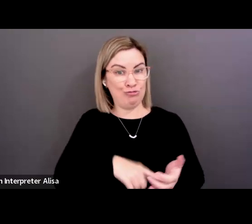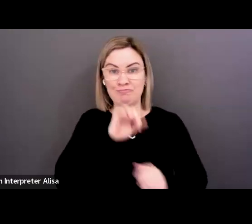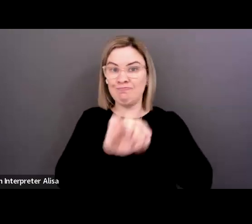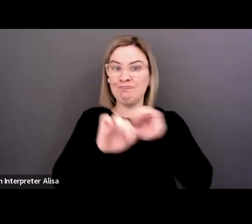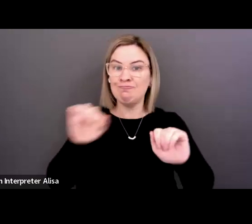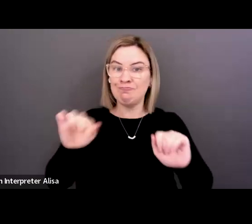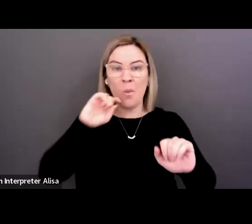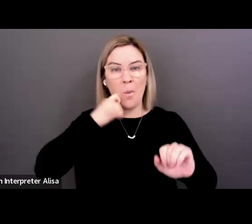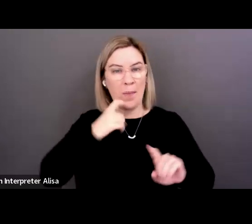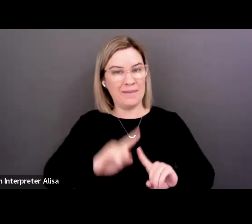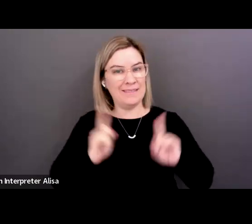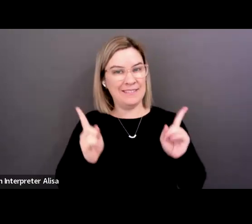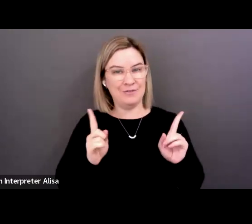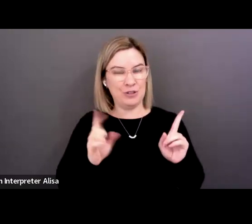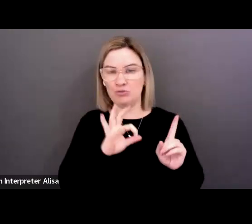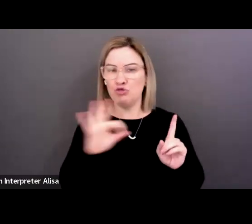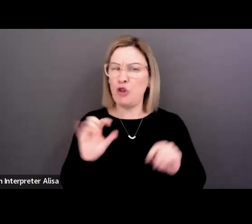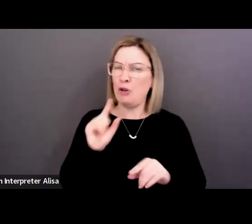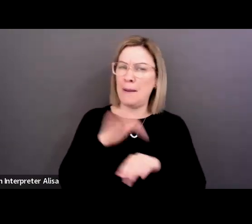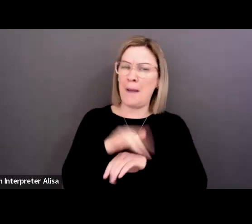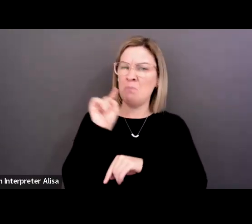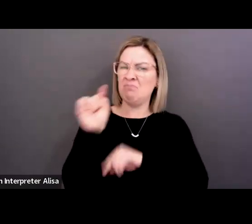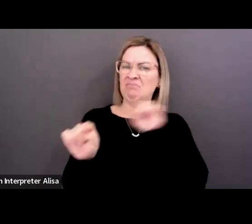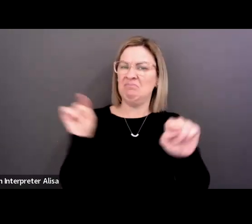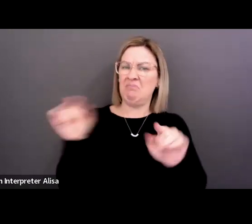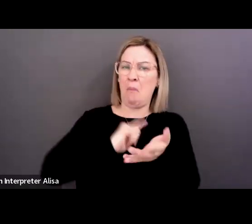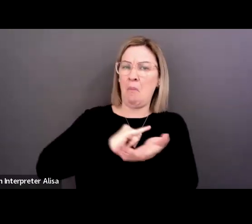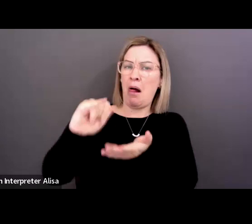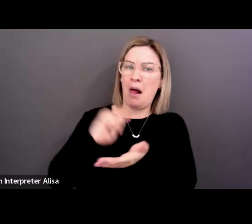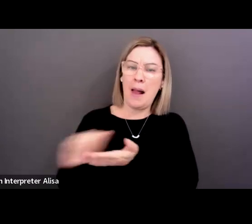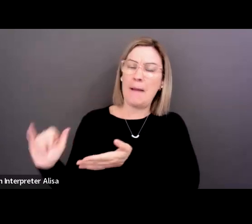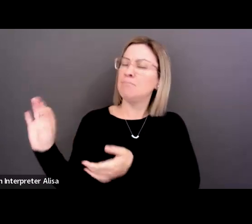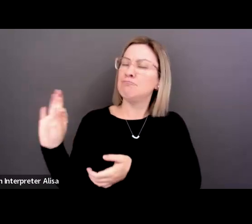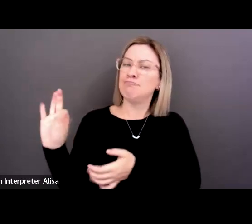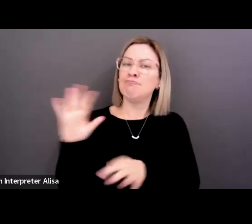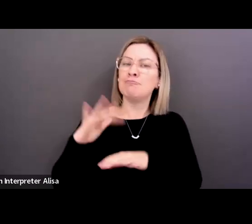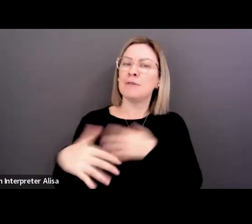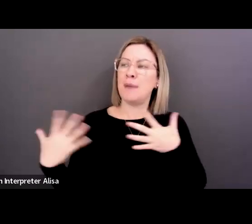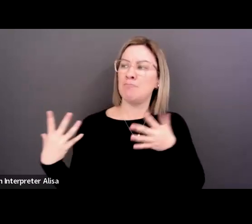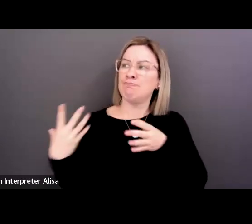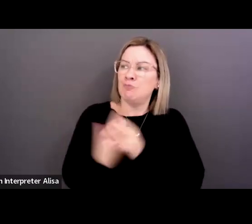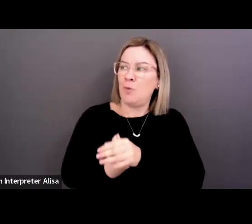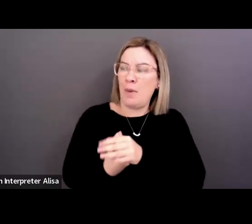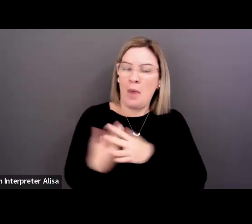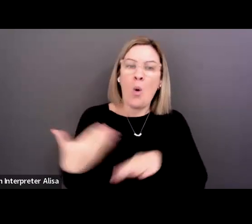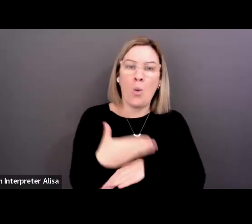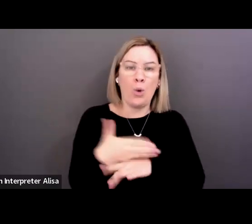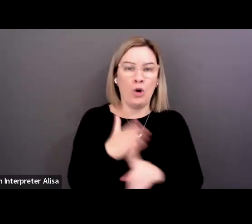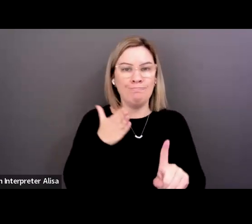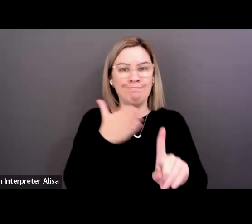accessible and meaningful ways that we can take action in this space. I like to acknowledge that this will look different for everyone. It's by no